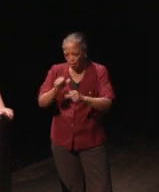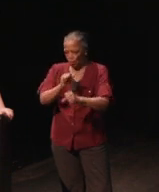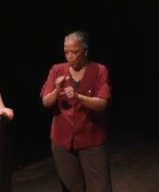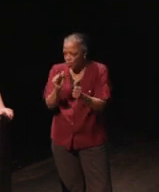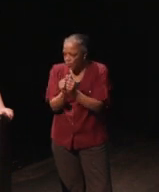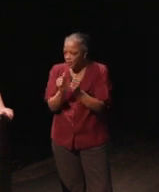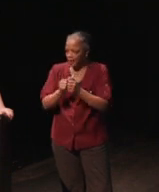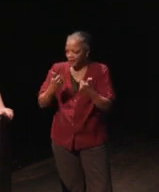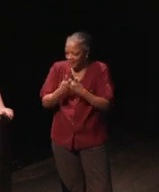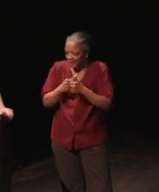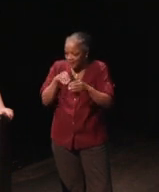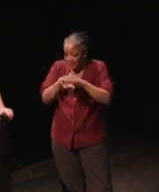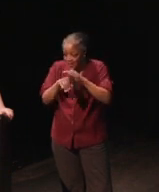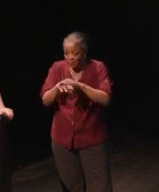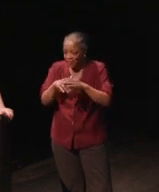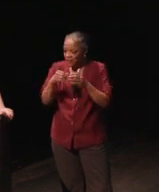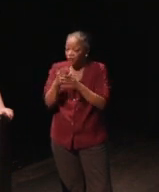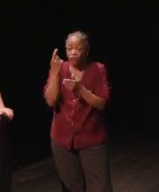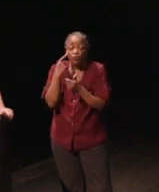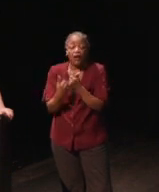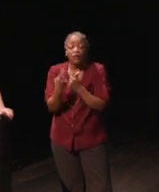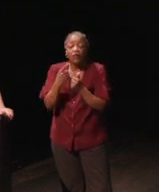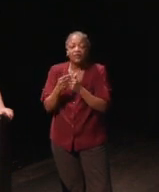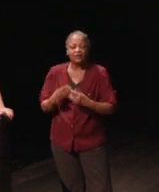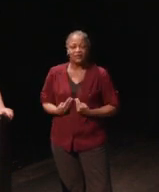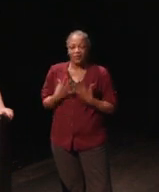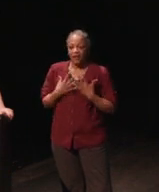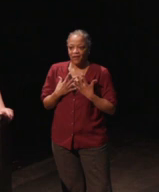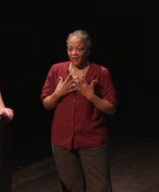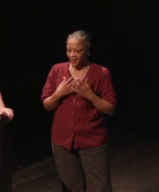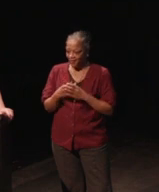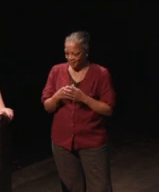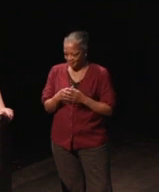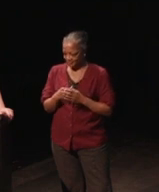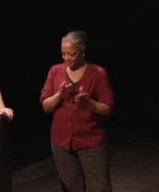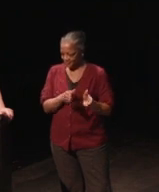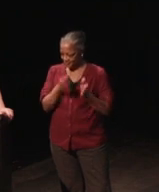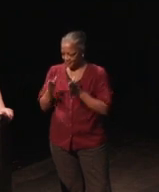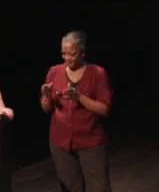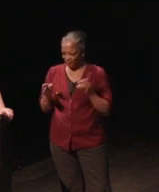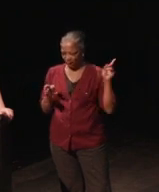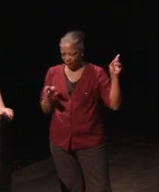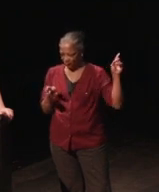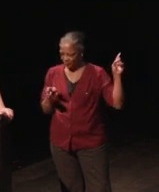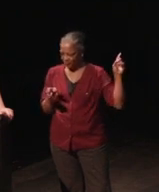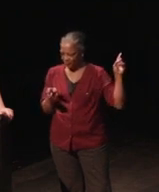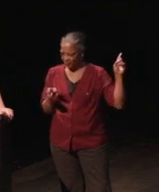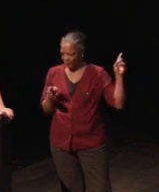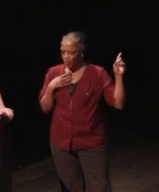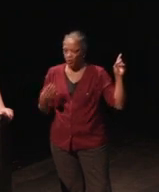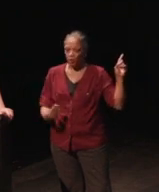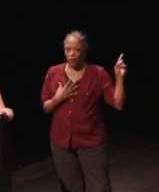That's Phil Spencer, Head of Xbox. "It was very inspirational to hear